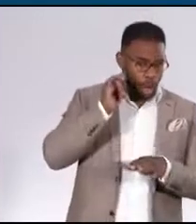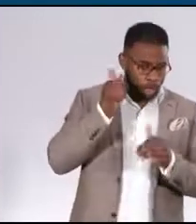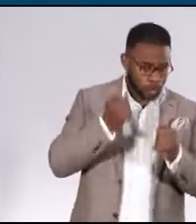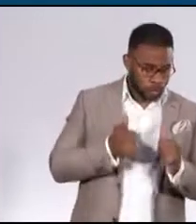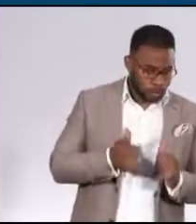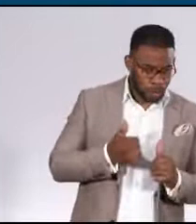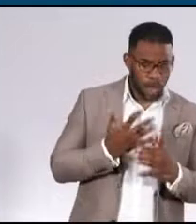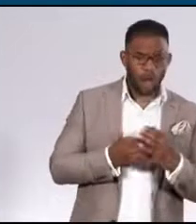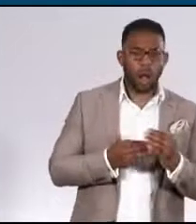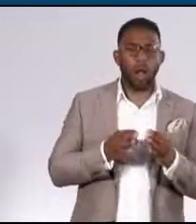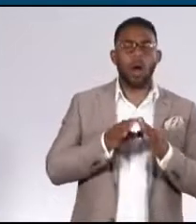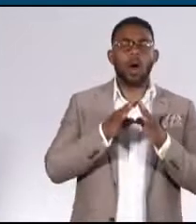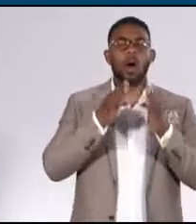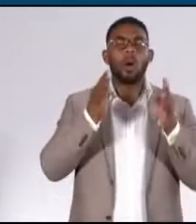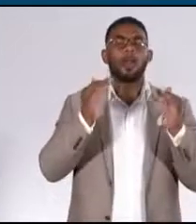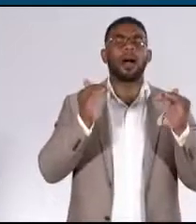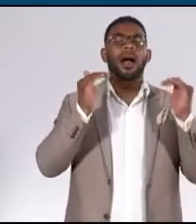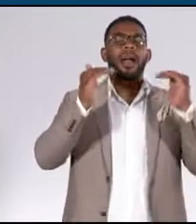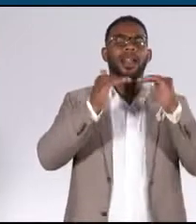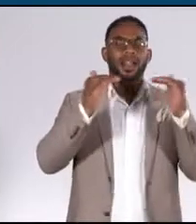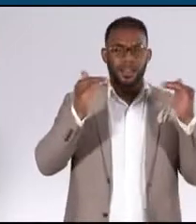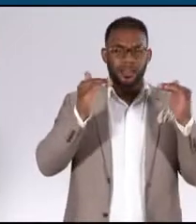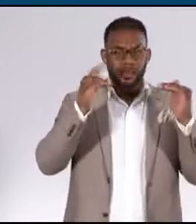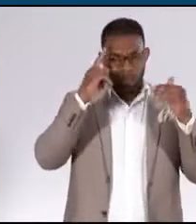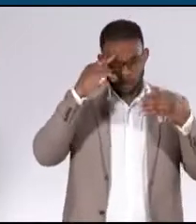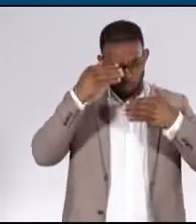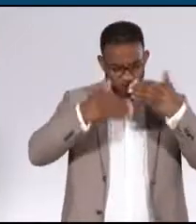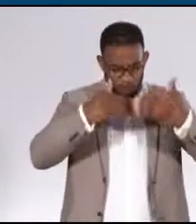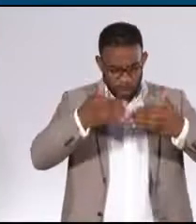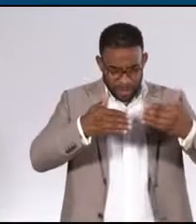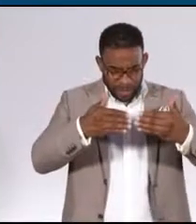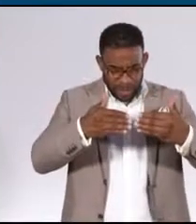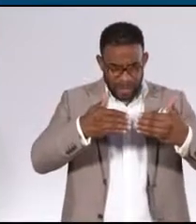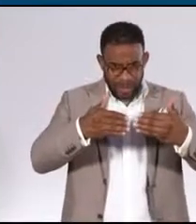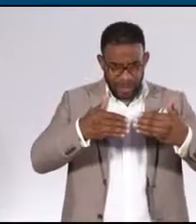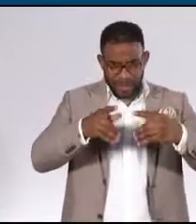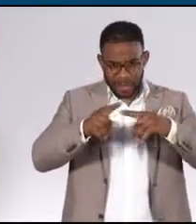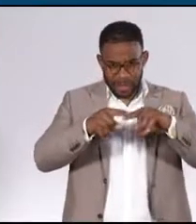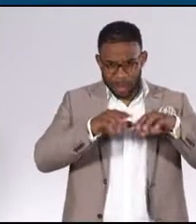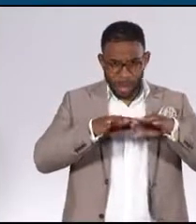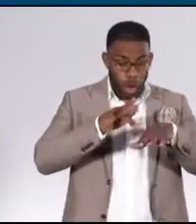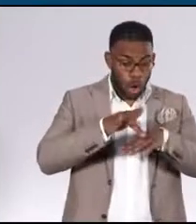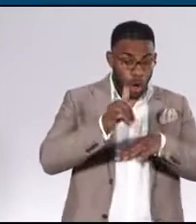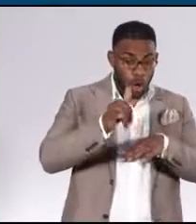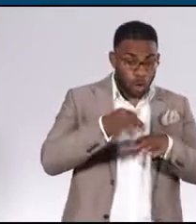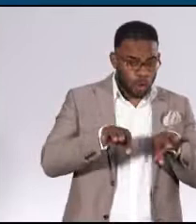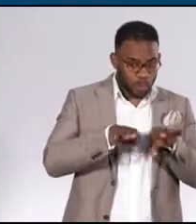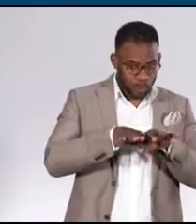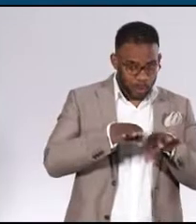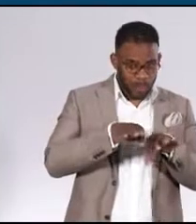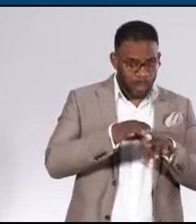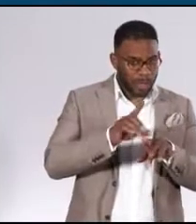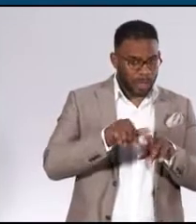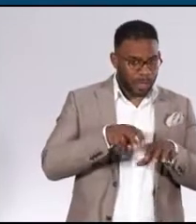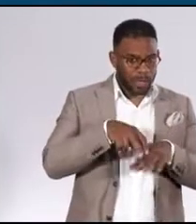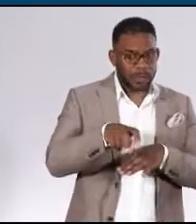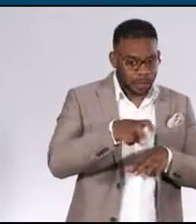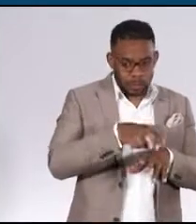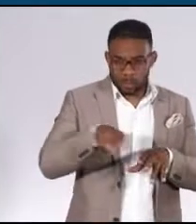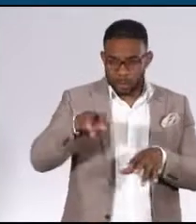opening a higher level of processing, finally depends on the earlier critical period expense. You can't jump from one level to another, for instance.